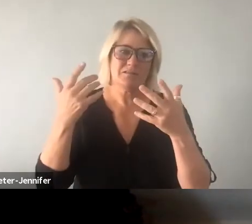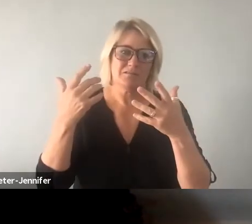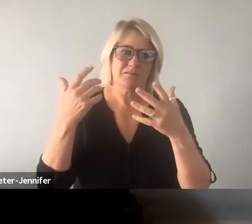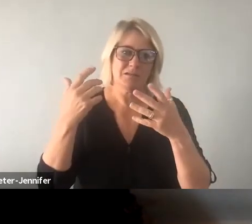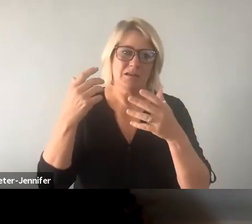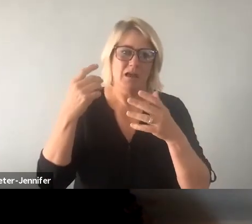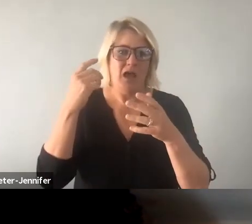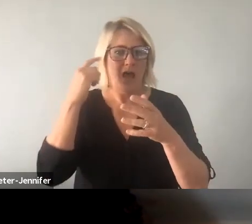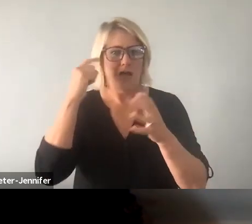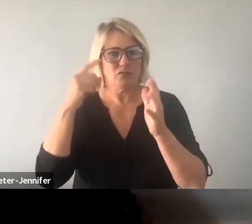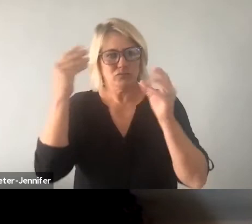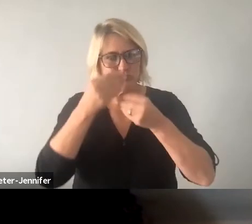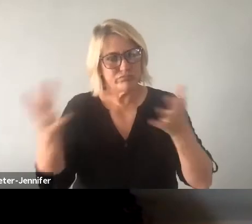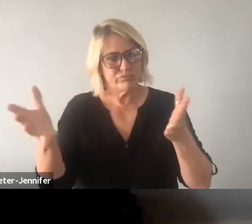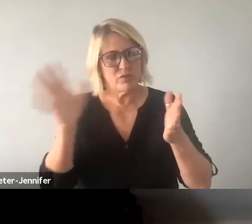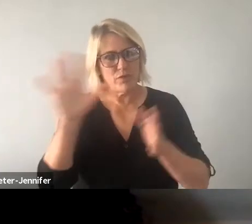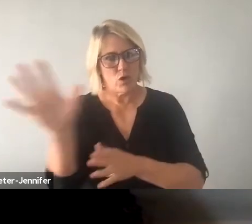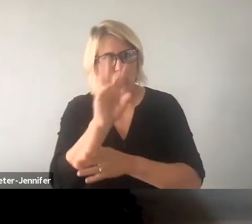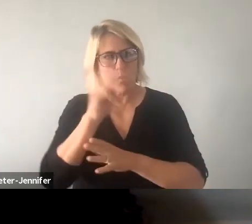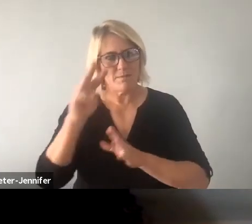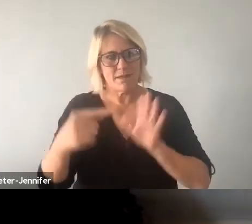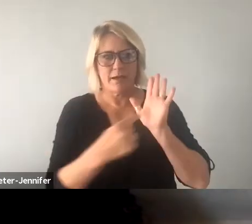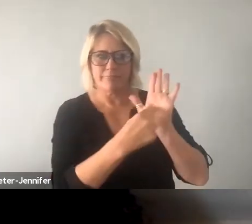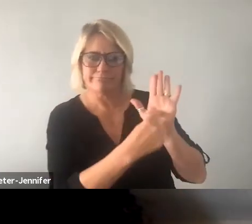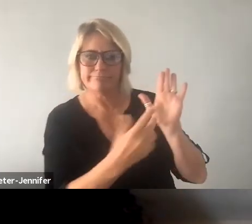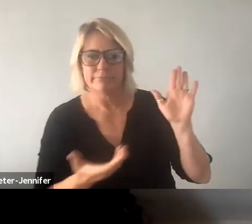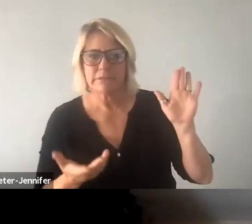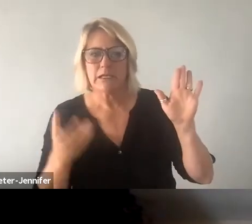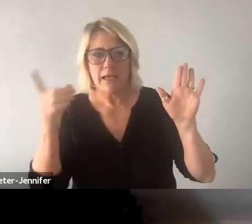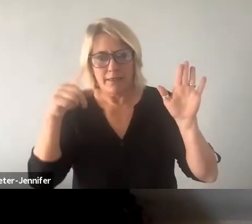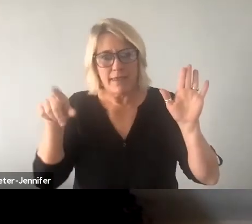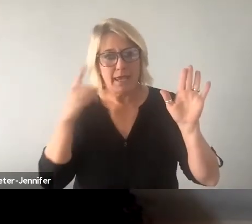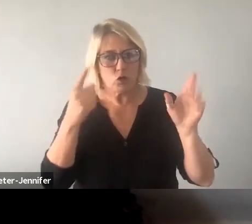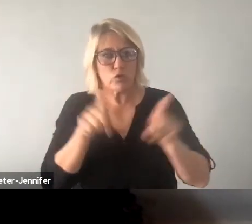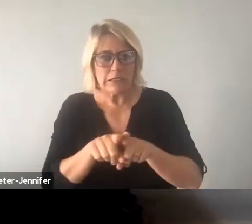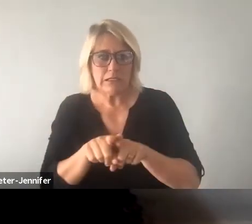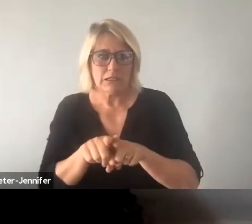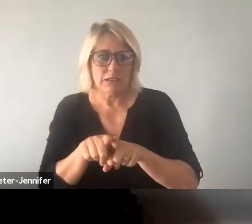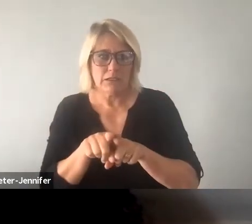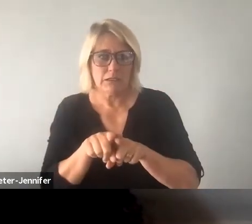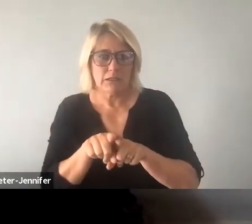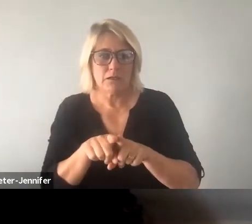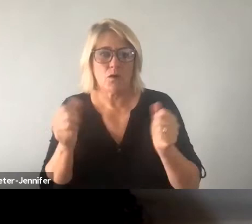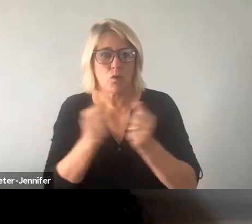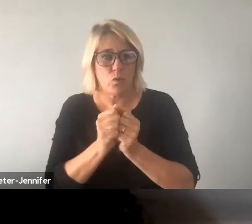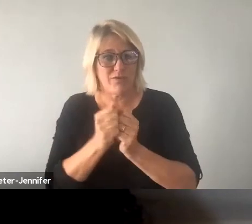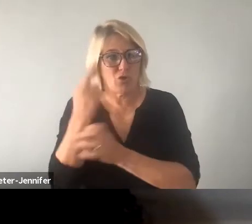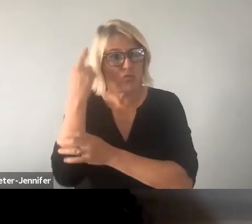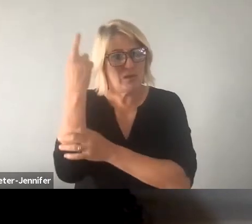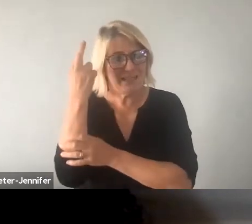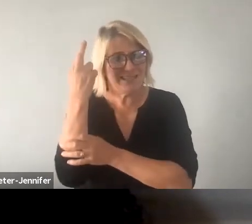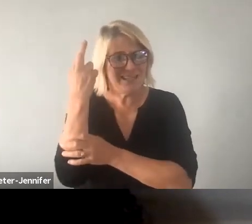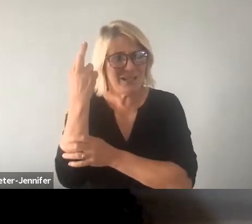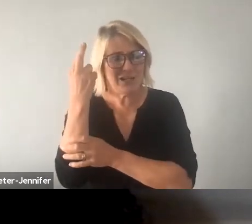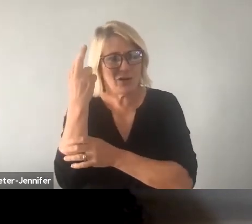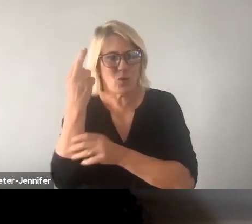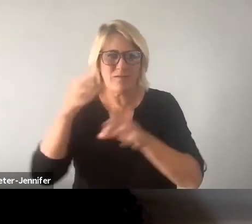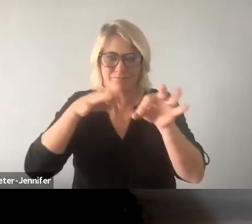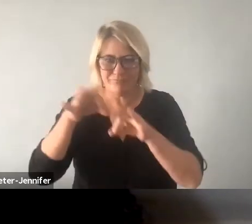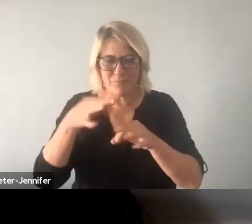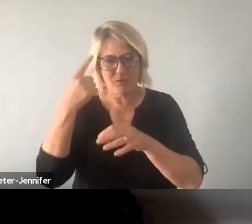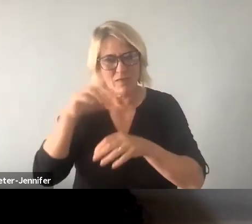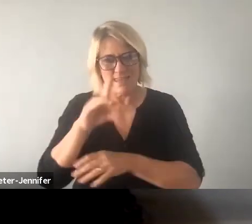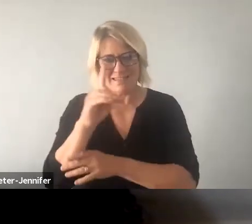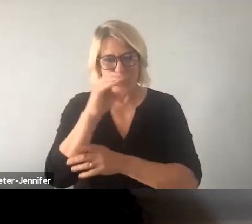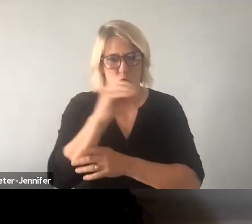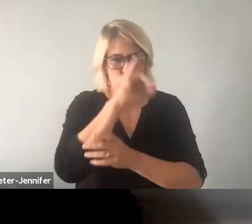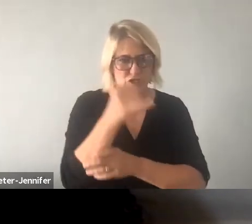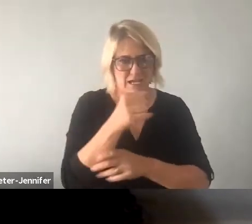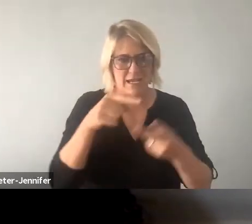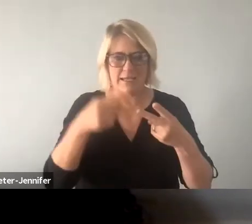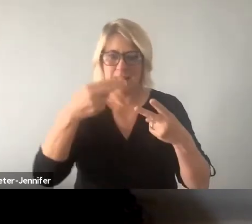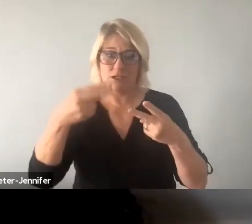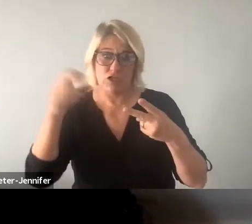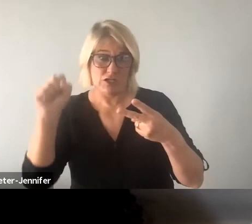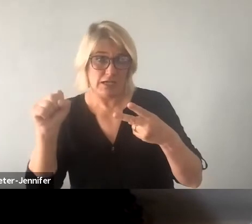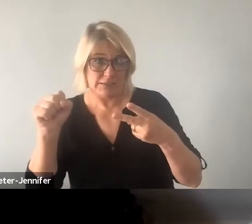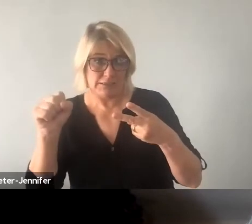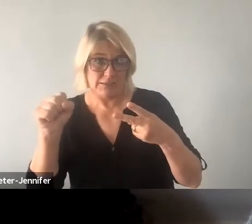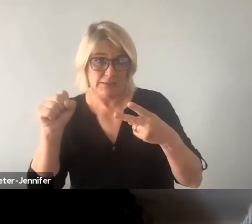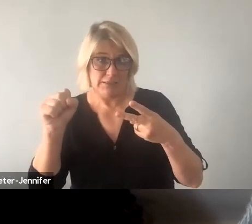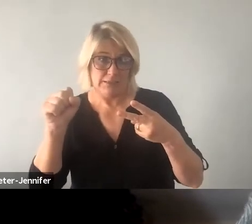COVID, the EEOC, the equal employment